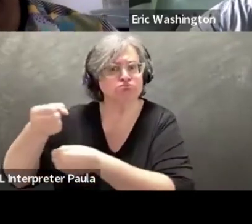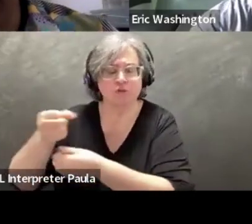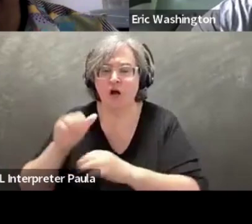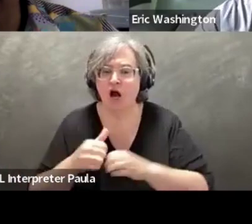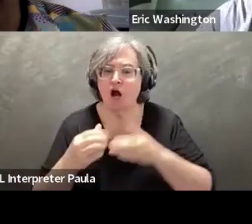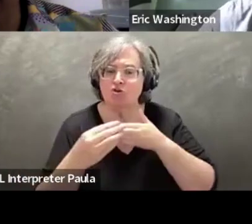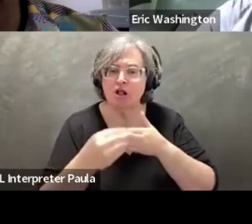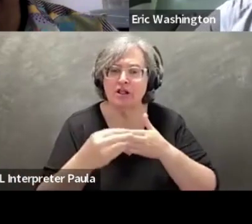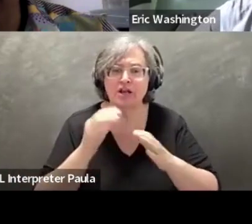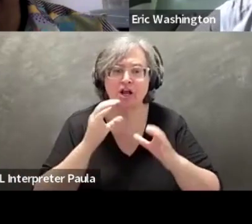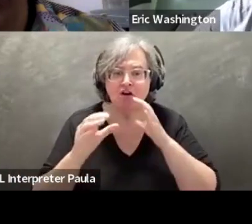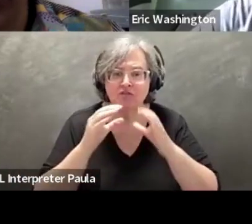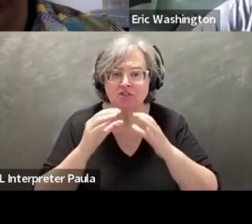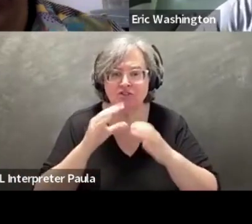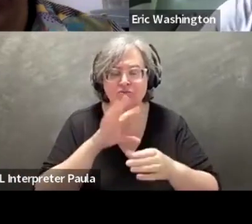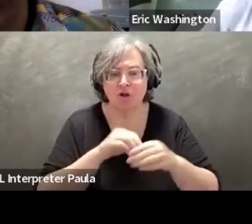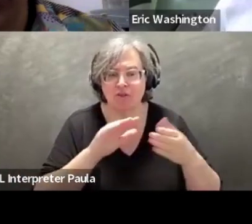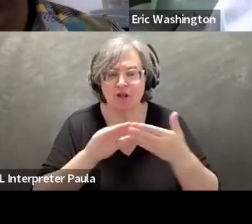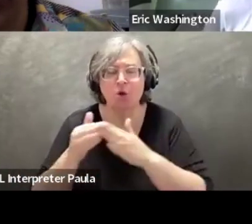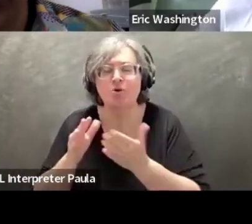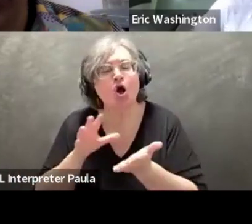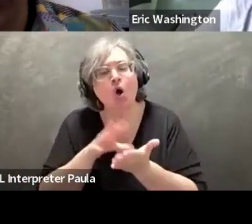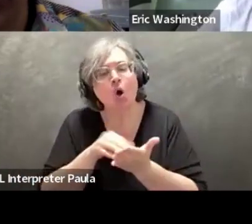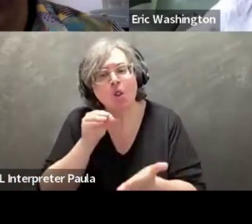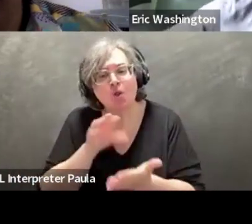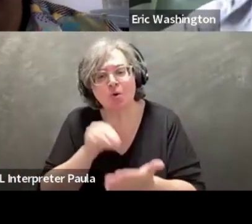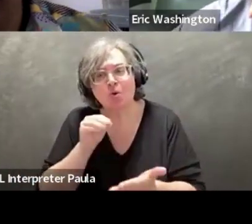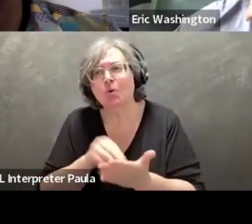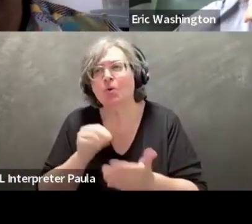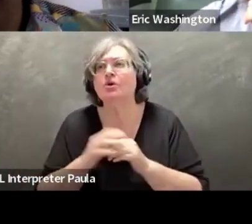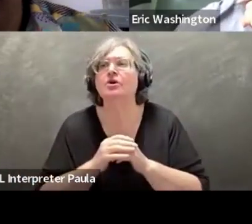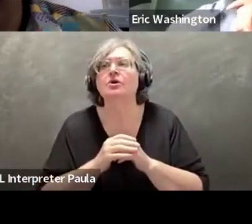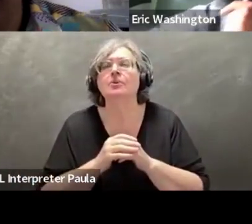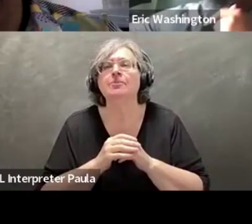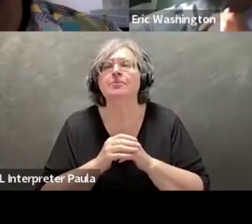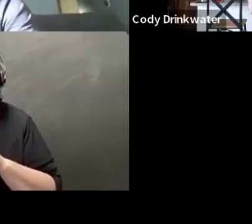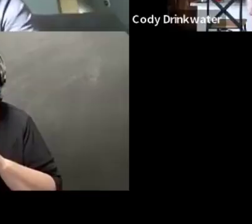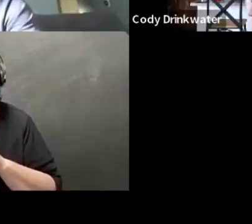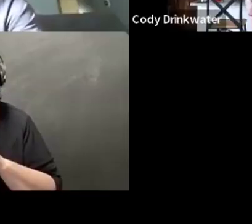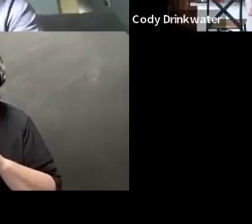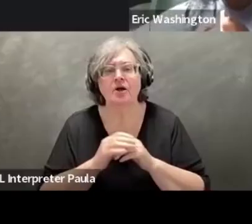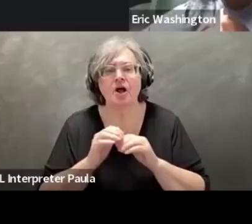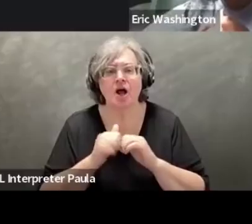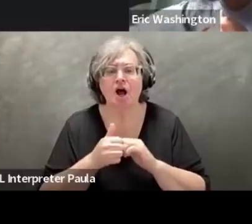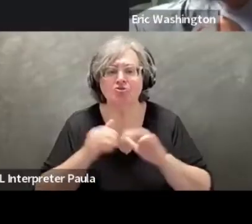community, just learning how to carry some of this work. But